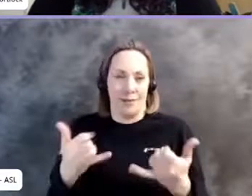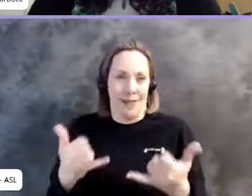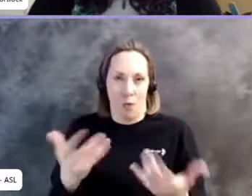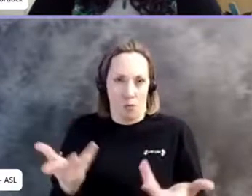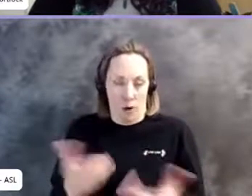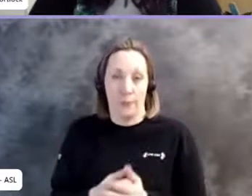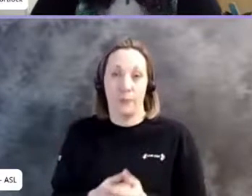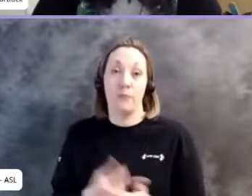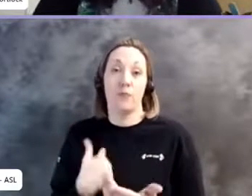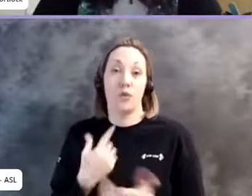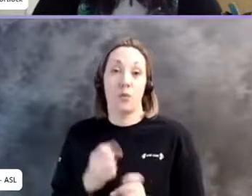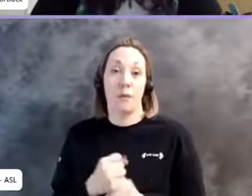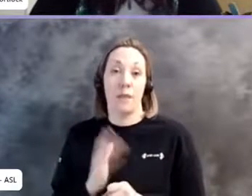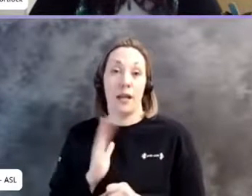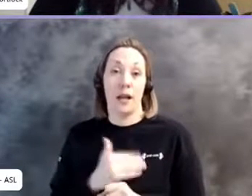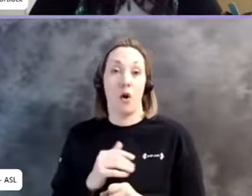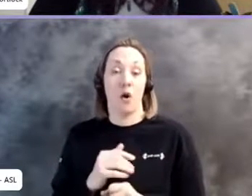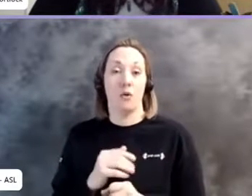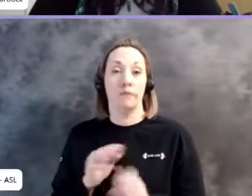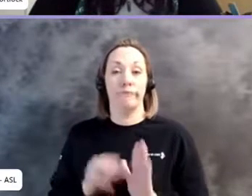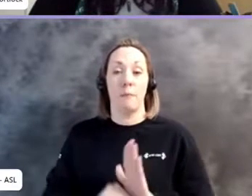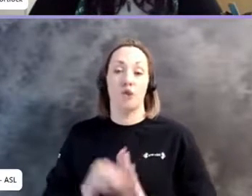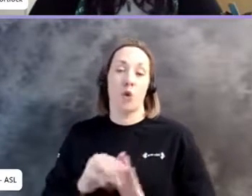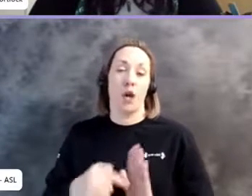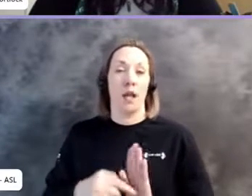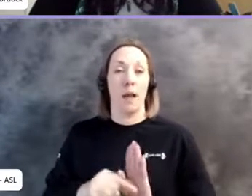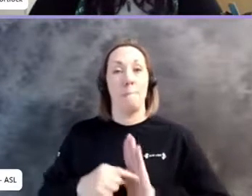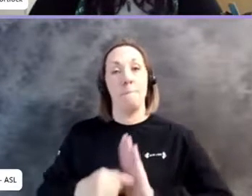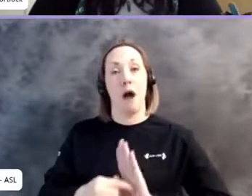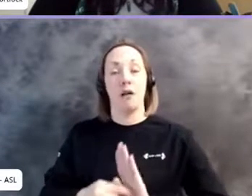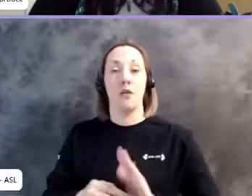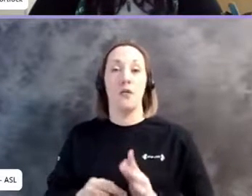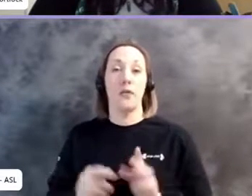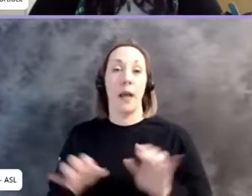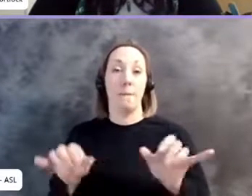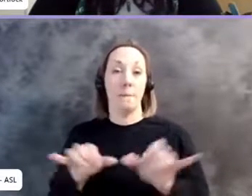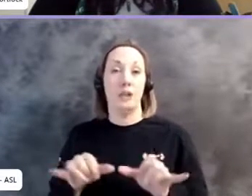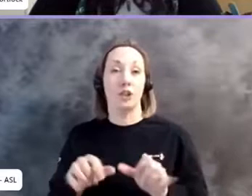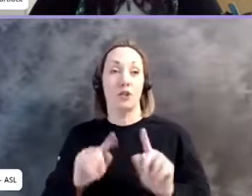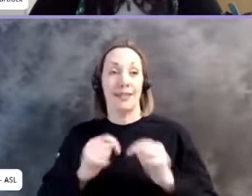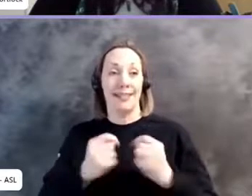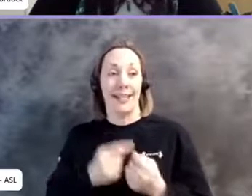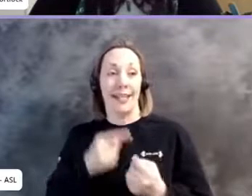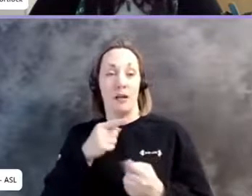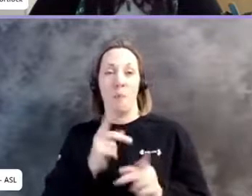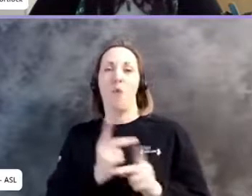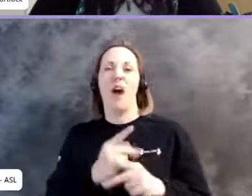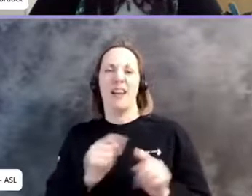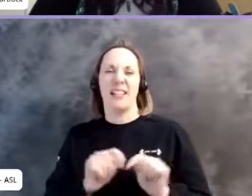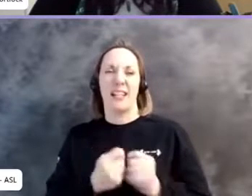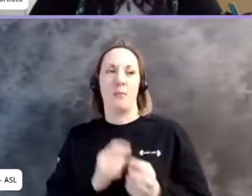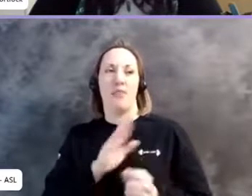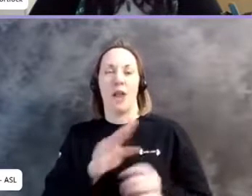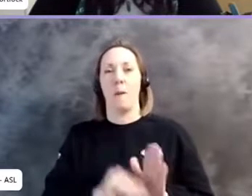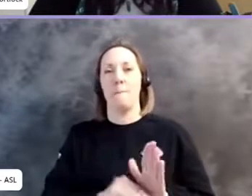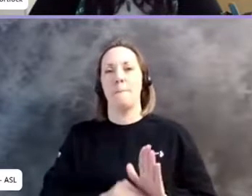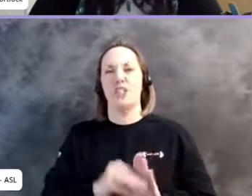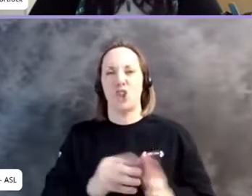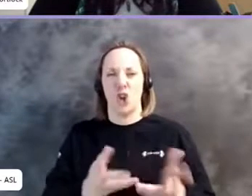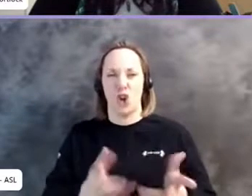questions. It helps us understand where we need to focus our efforts towards. What we did is we built our